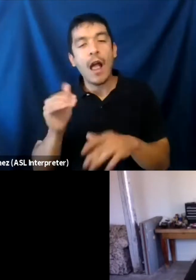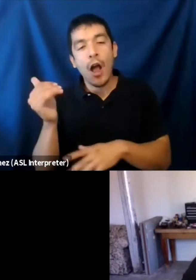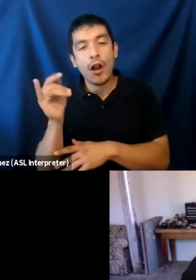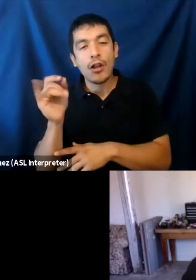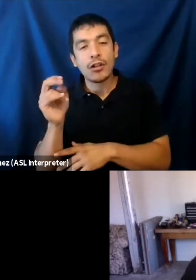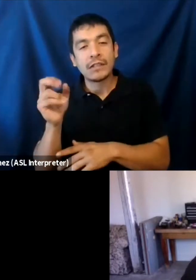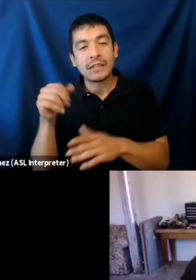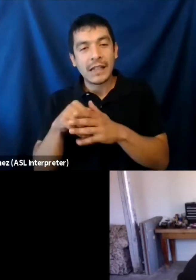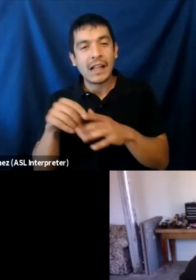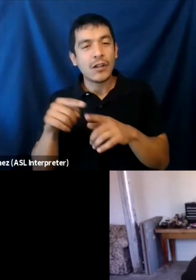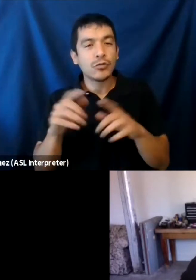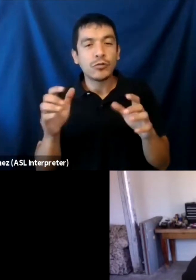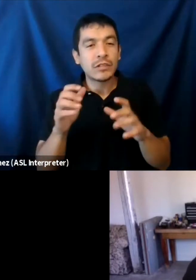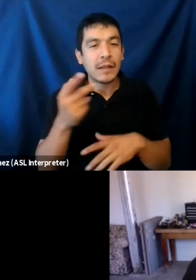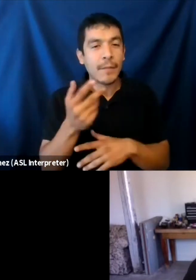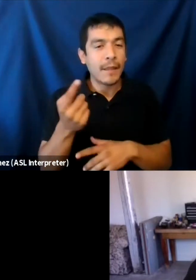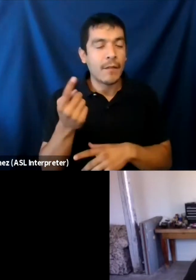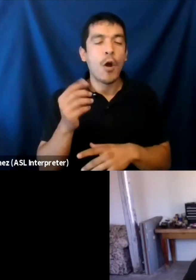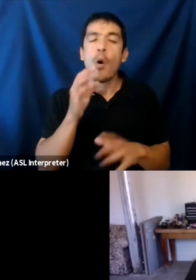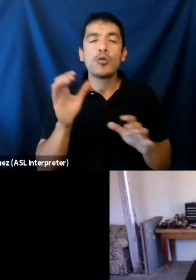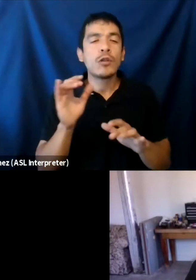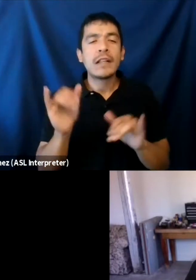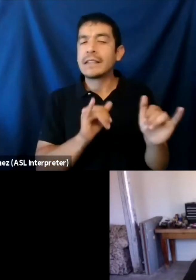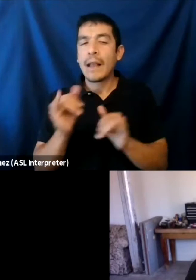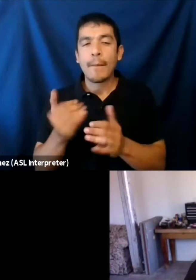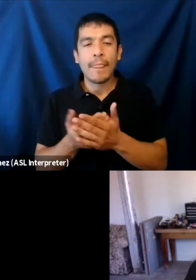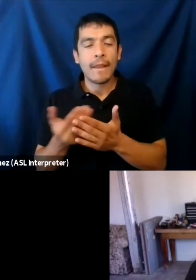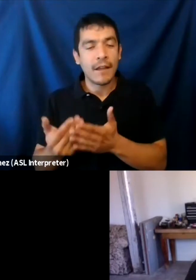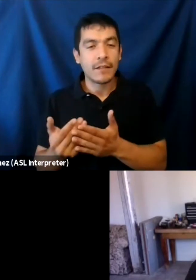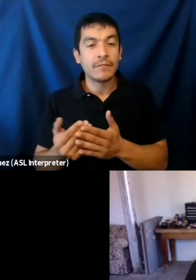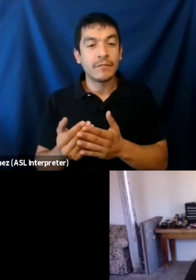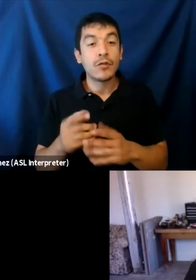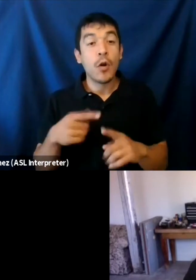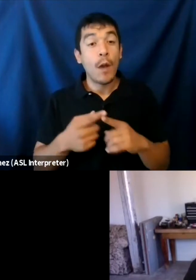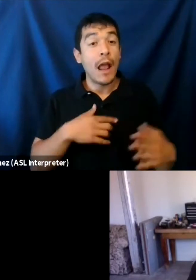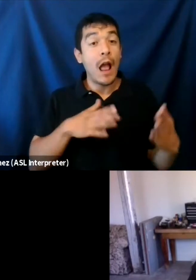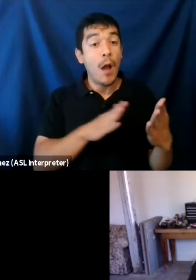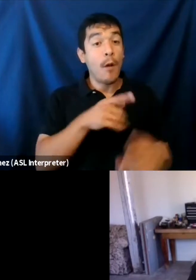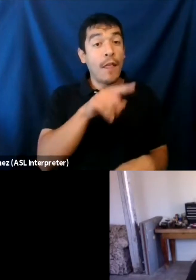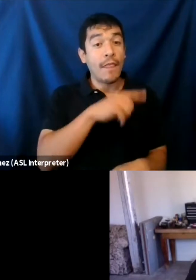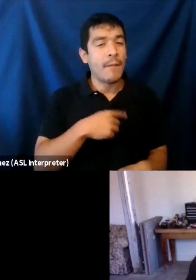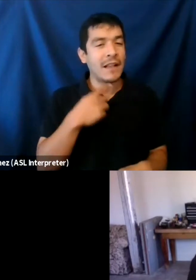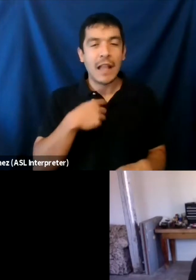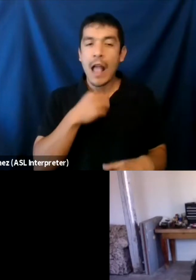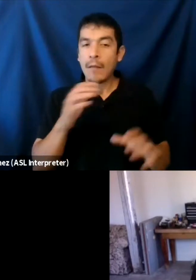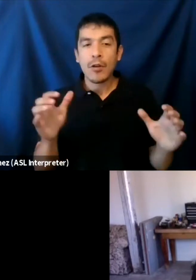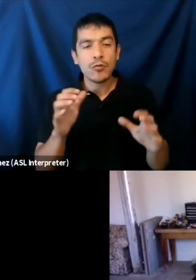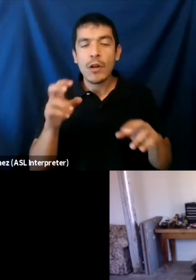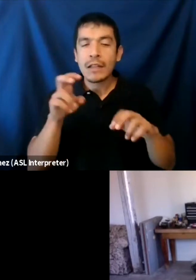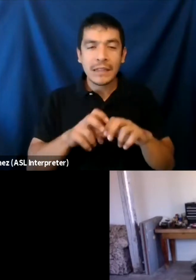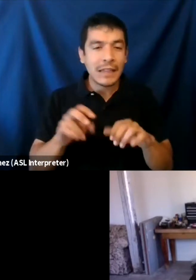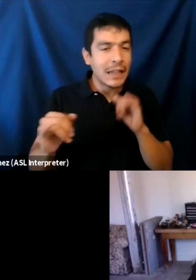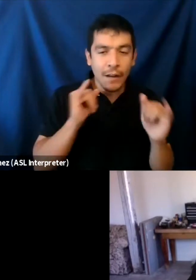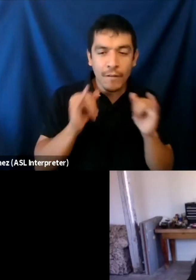to view something, to do these same exact thing. And so, when I'm approaching them, I say, we're not doing sit down interviews, we're not asking questions,